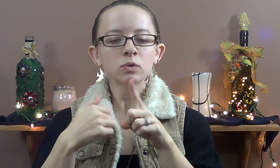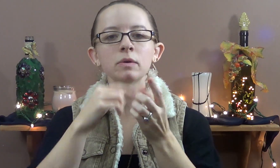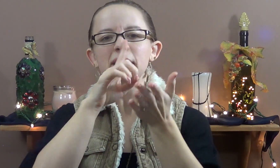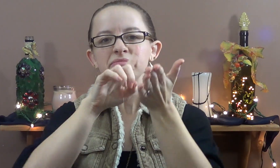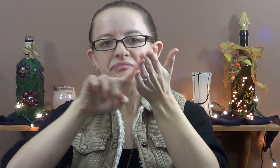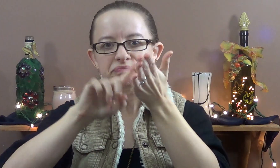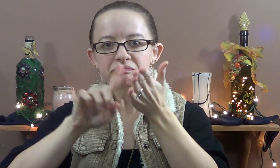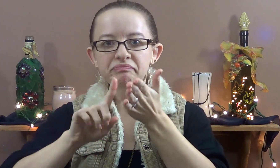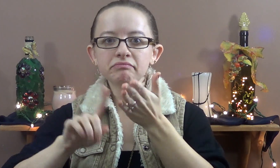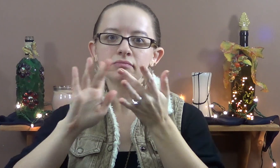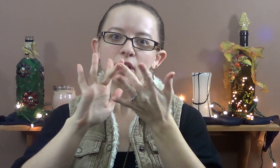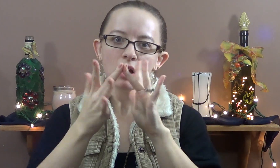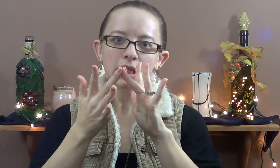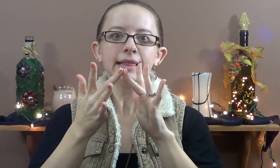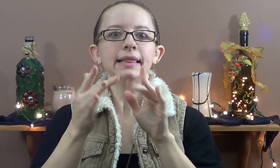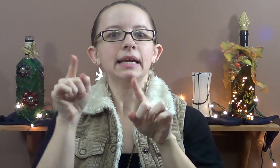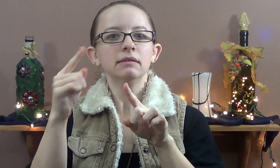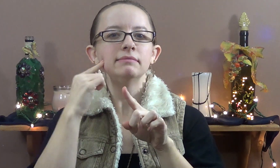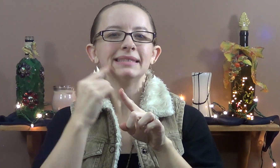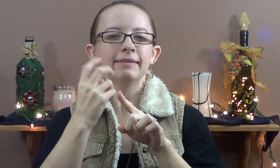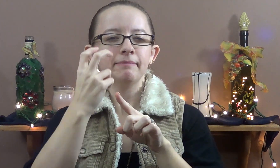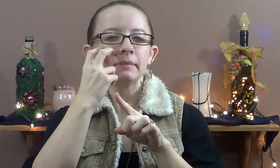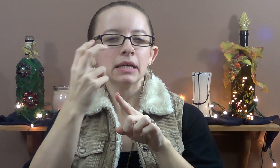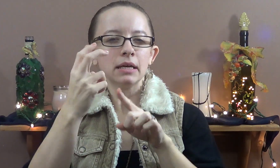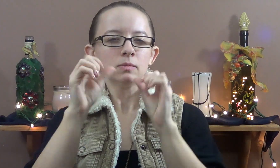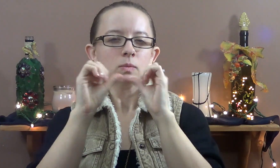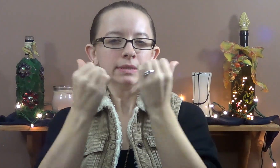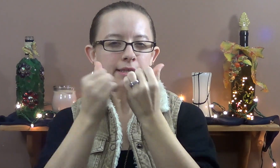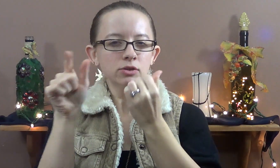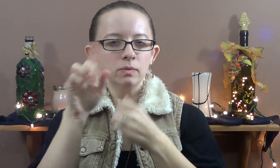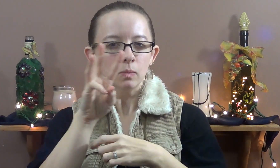expereienes I've had. Also I went online and you know did some research